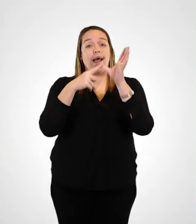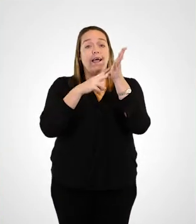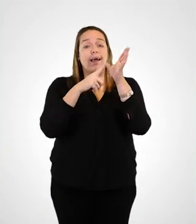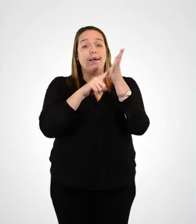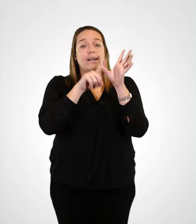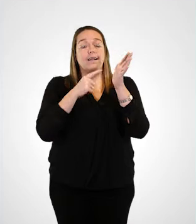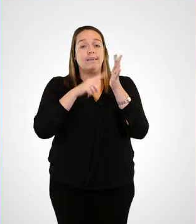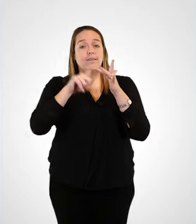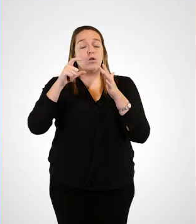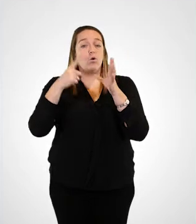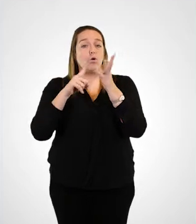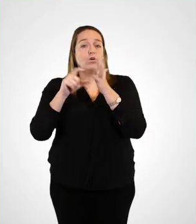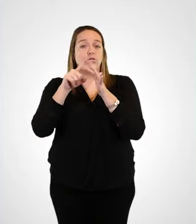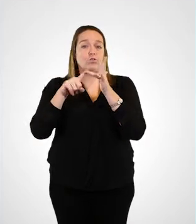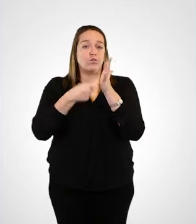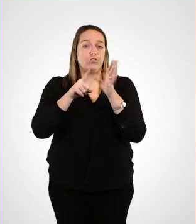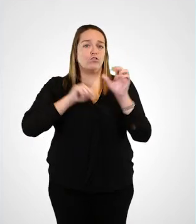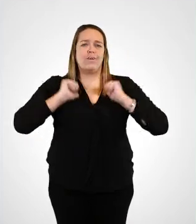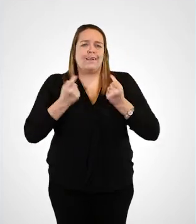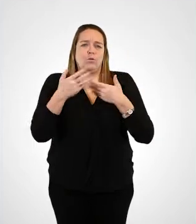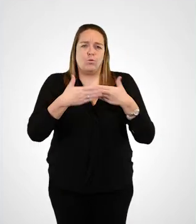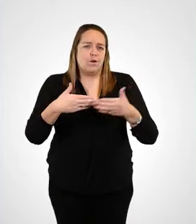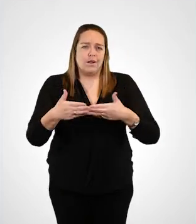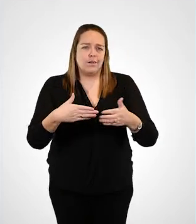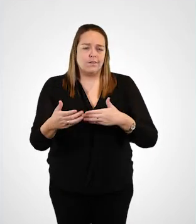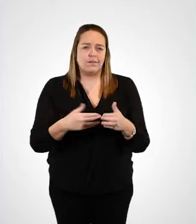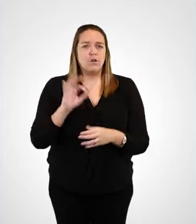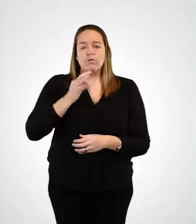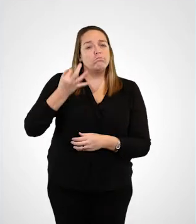So as you can see, analytic auditory training is really easy to organise,